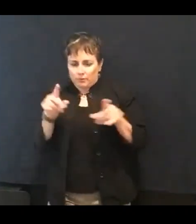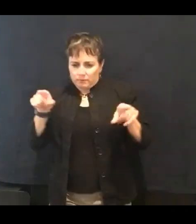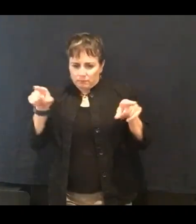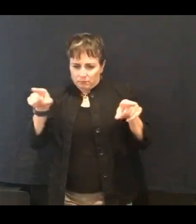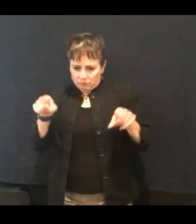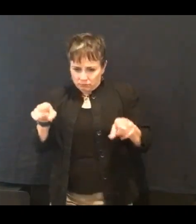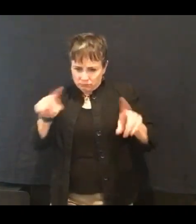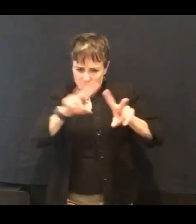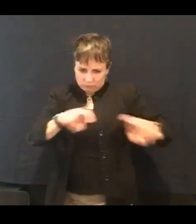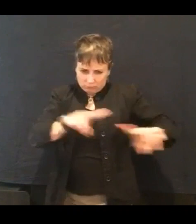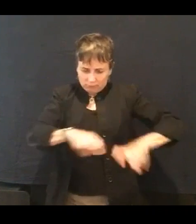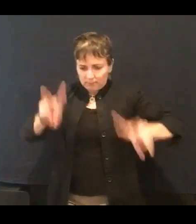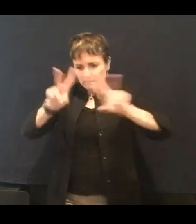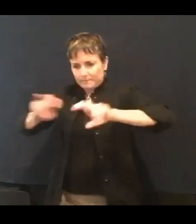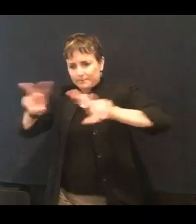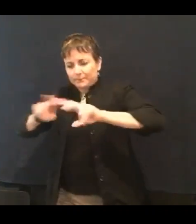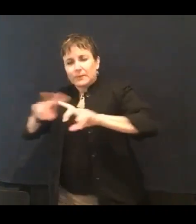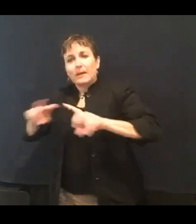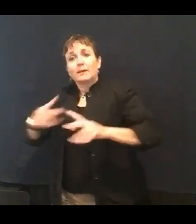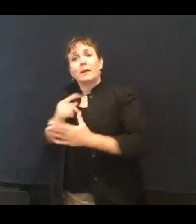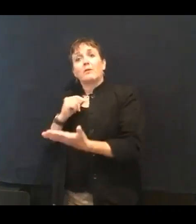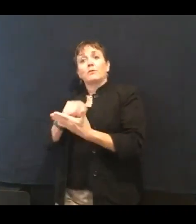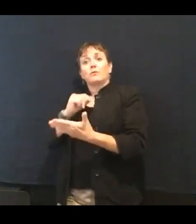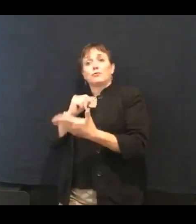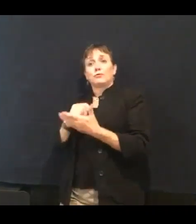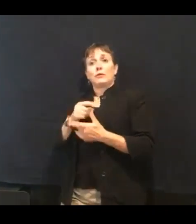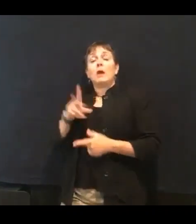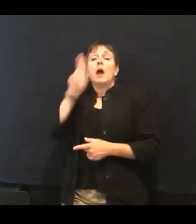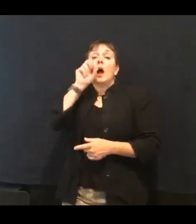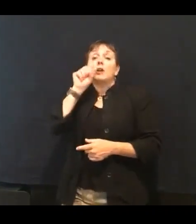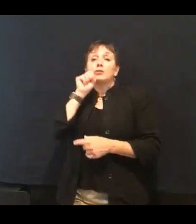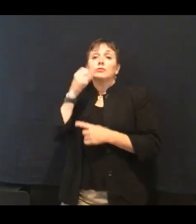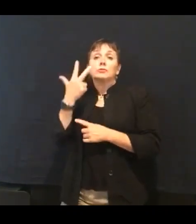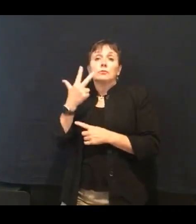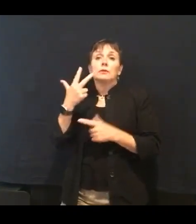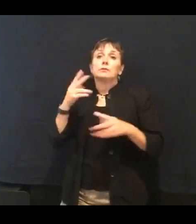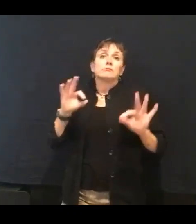From a treatment perspective, Usher III is a good candidate for gene therapy